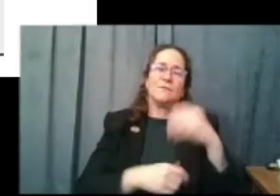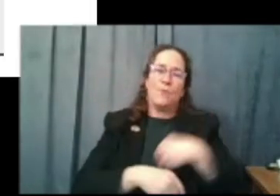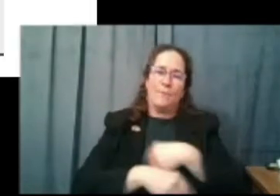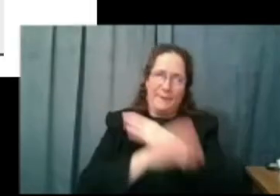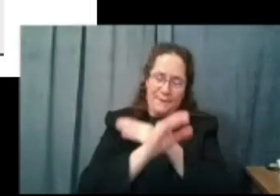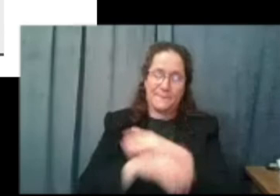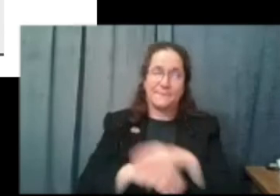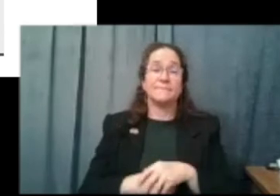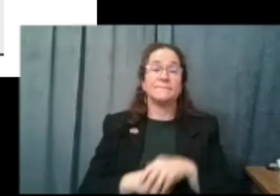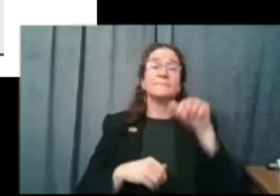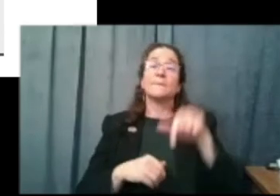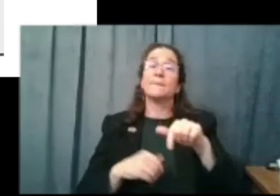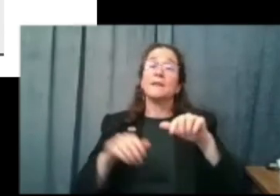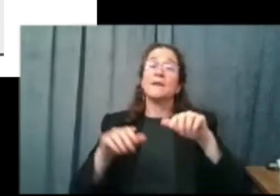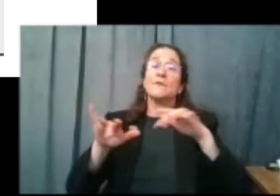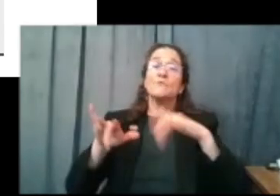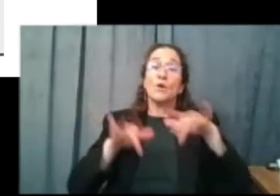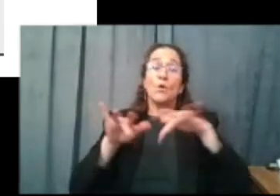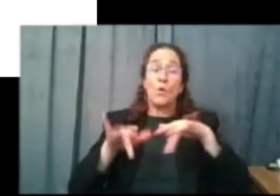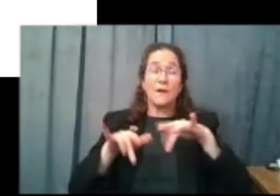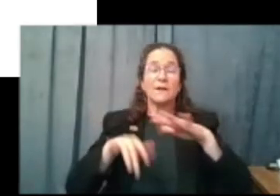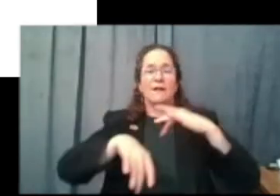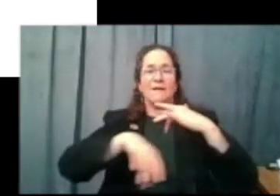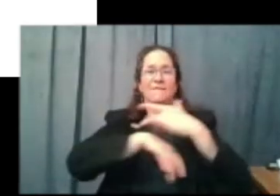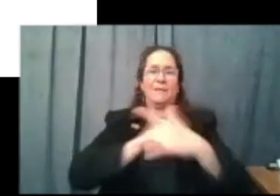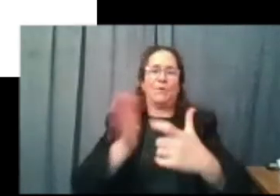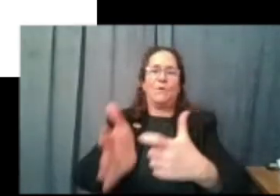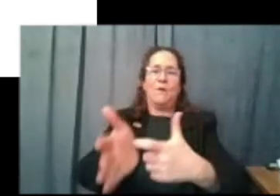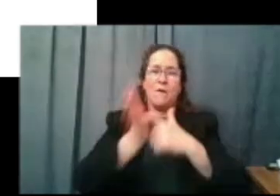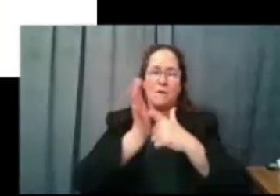will be available on demand through our website OCALI.org.